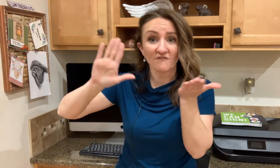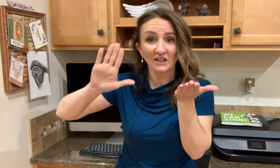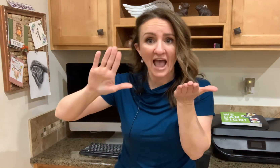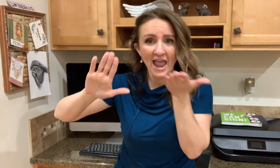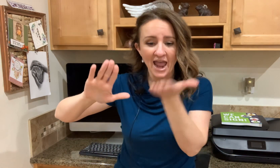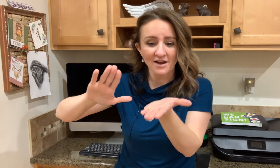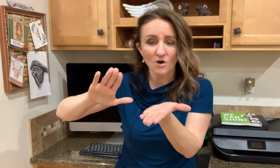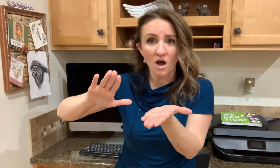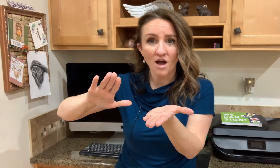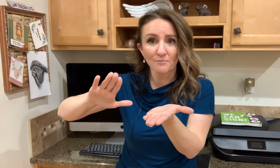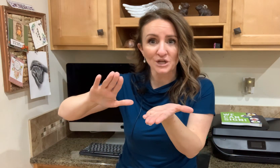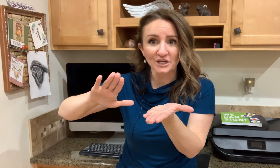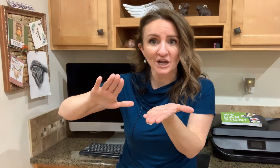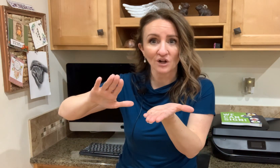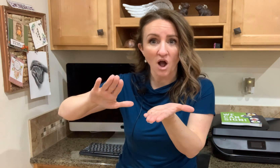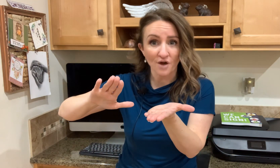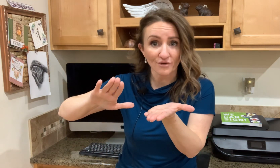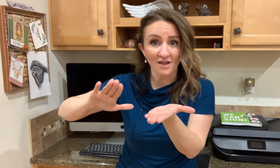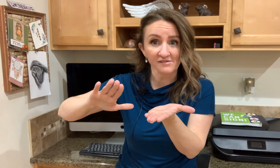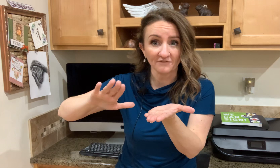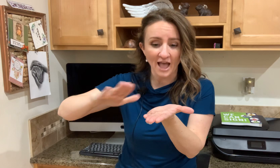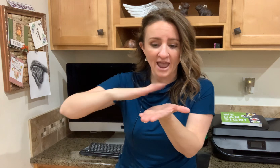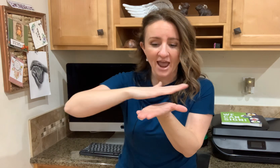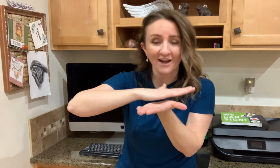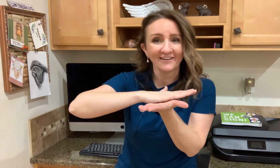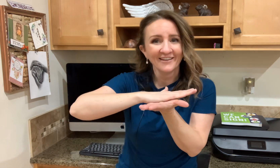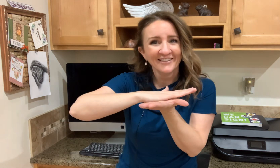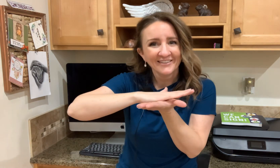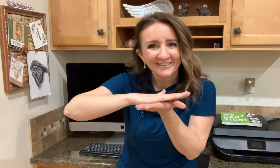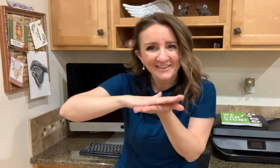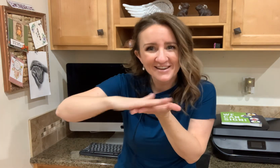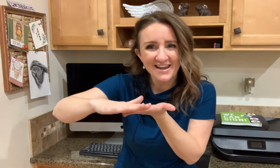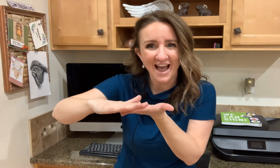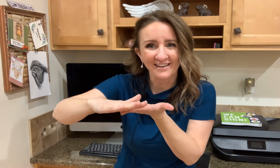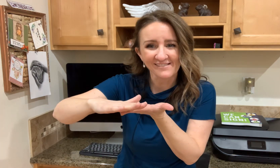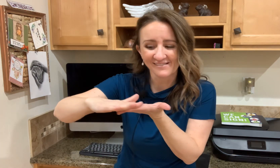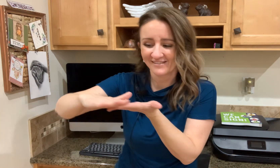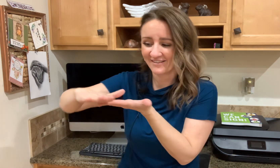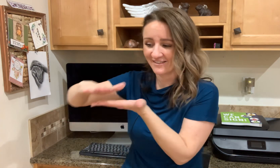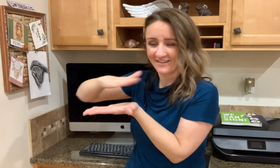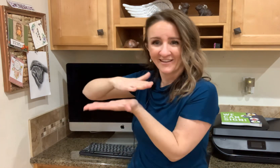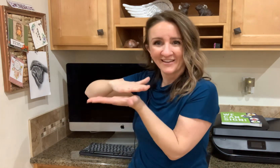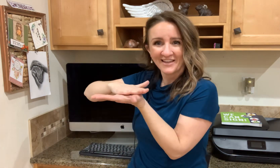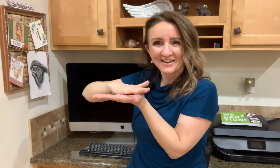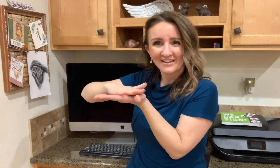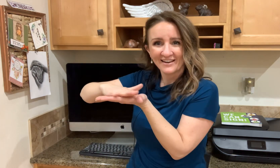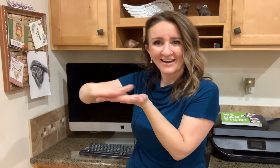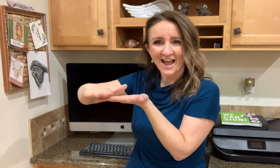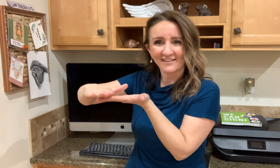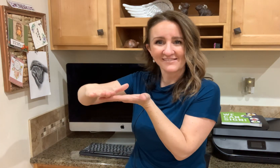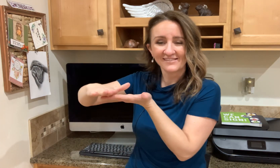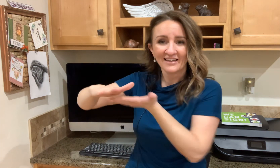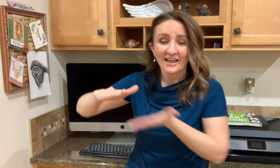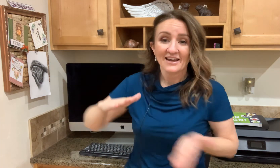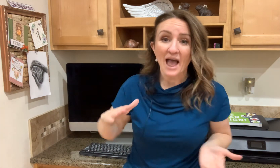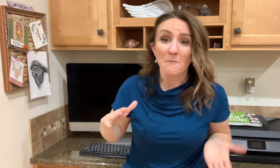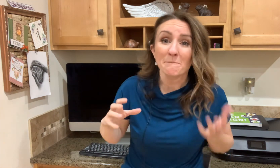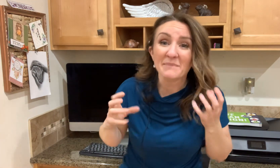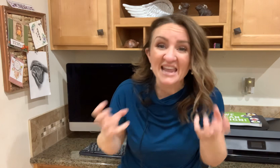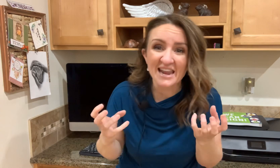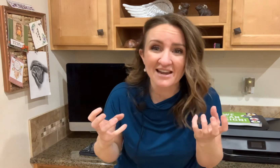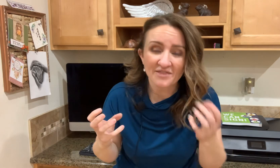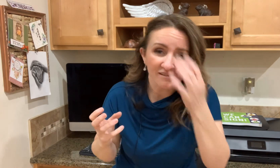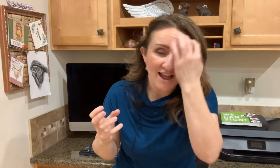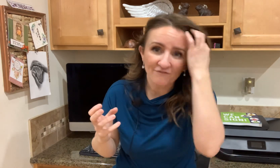flat hand brushing across the other flat hand, "nice, nice" now for "mean" the sign for